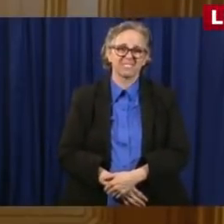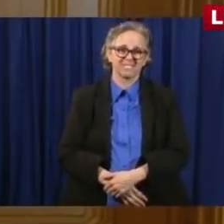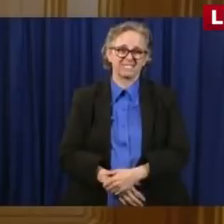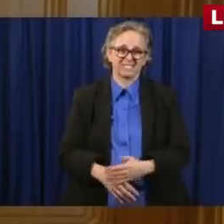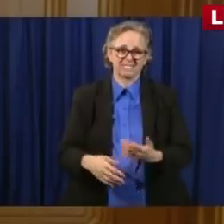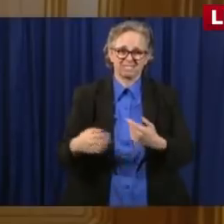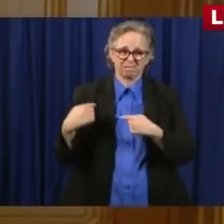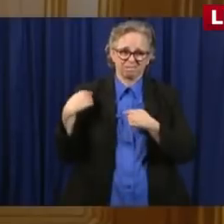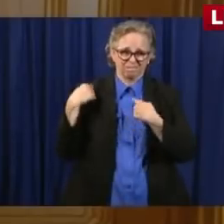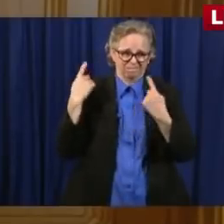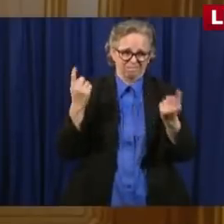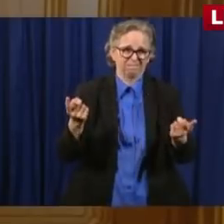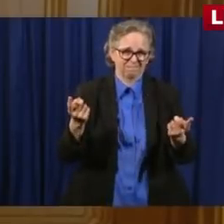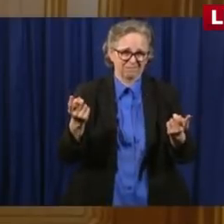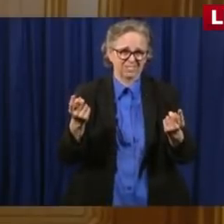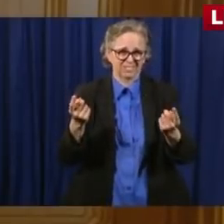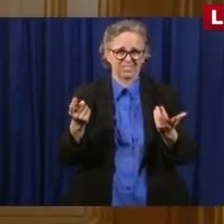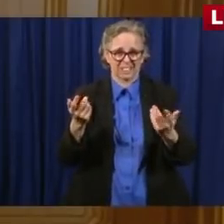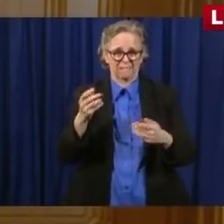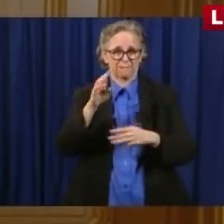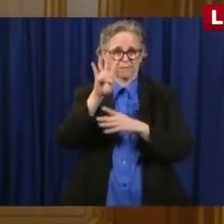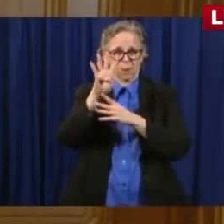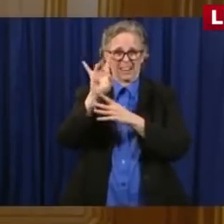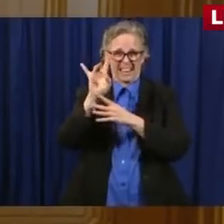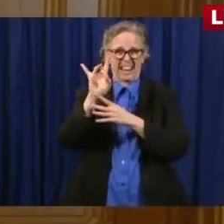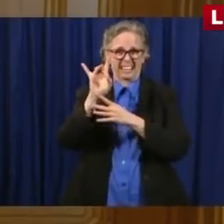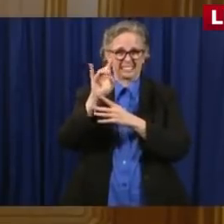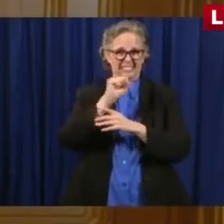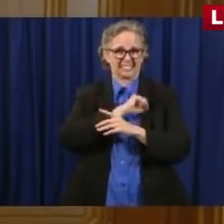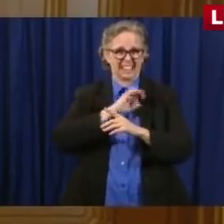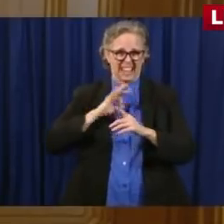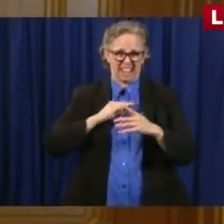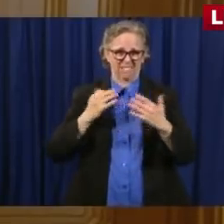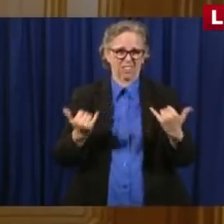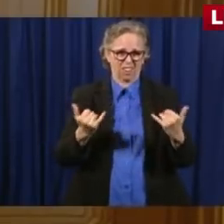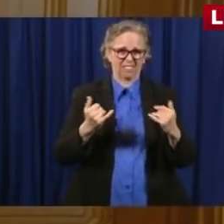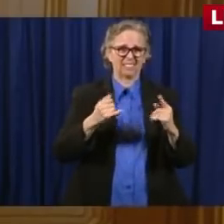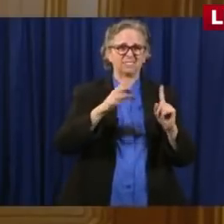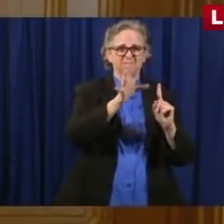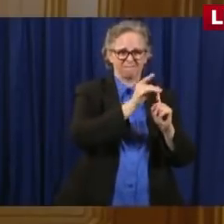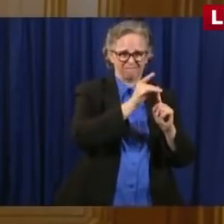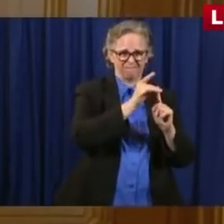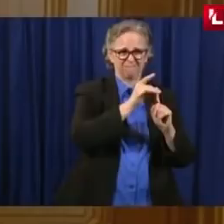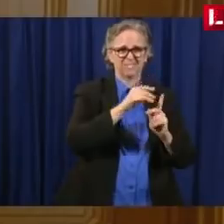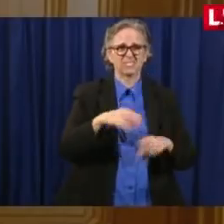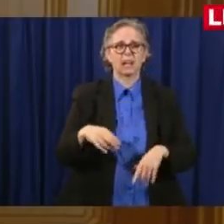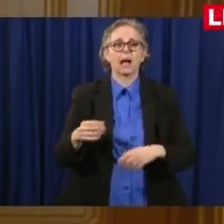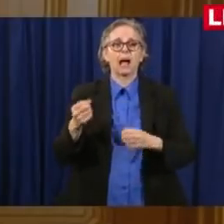WE CURRENTLY HAVE 48 MEMBERS OF THE STAFF WHO HAVE TESTED POSITIVE.